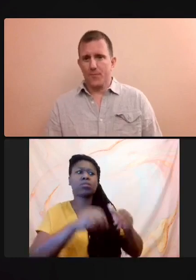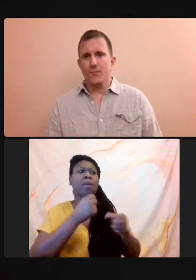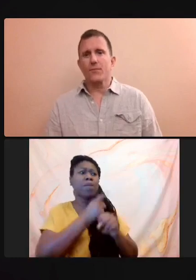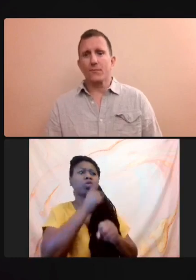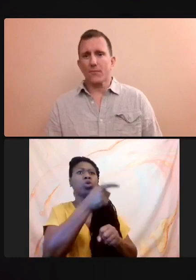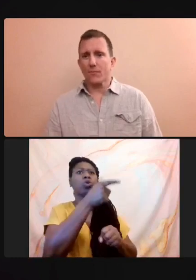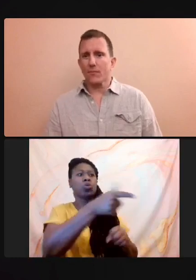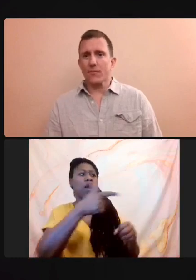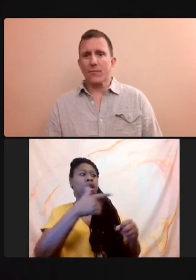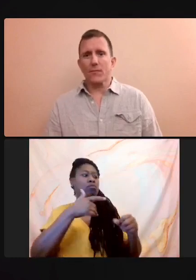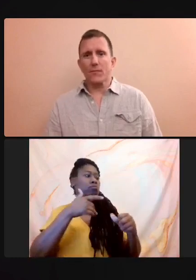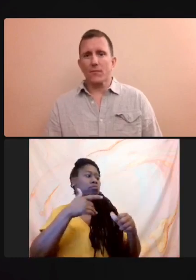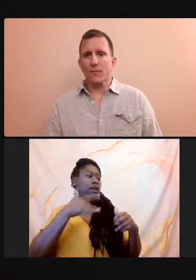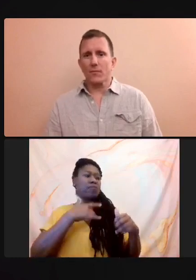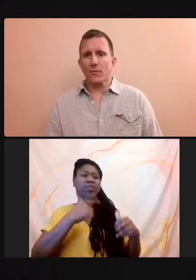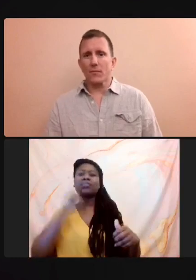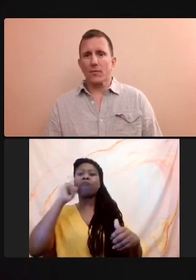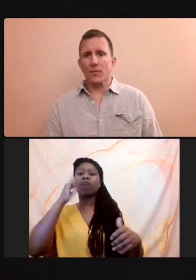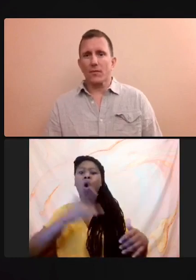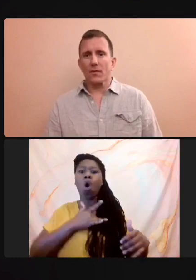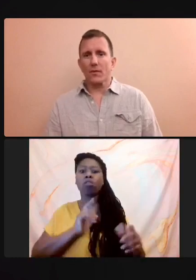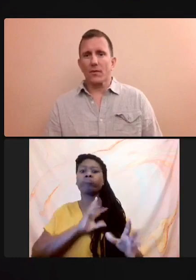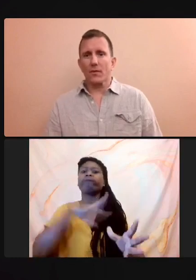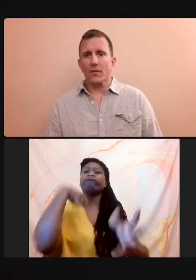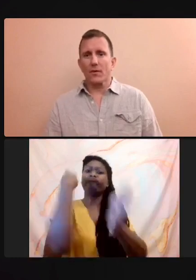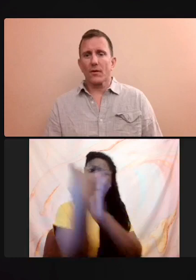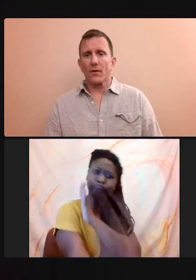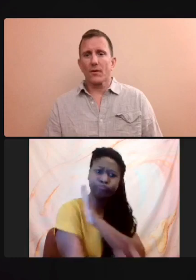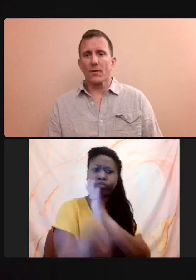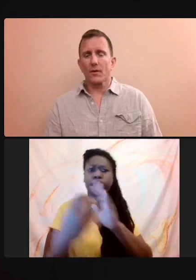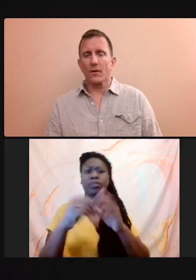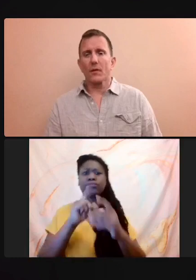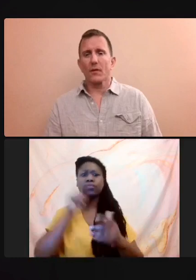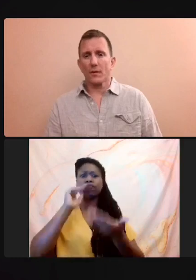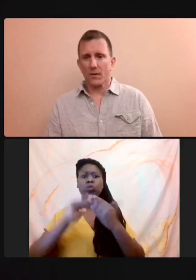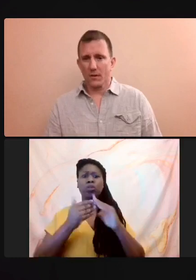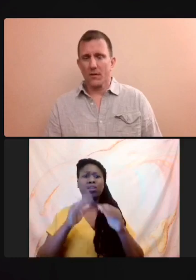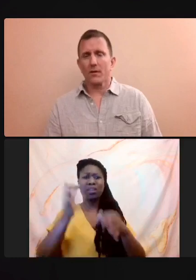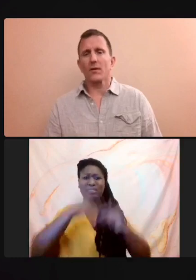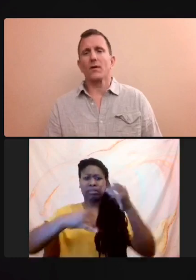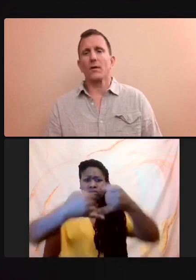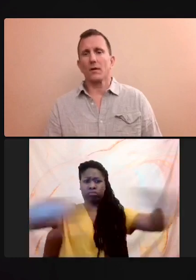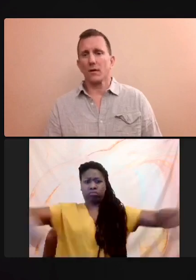So, again, we really want to make sure that there is someone with deaf heart